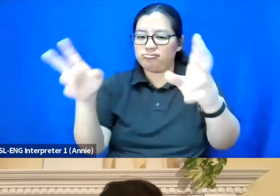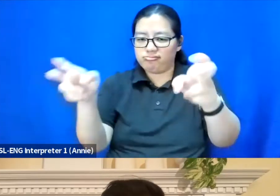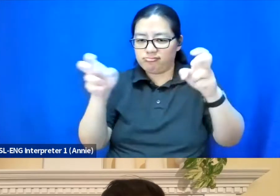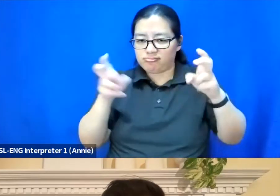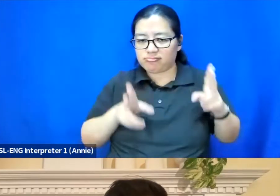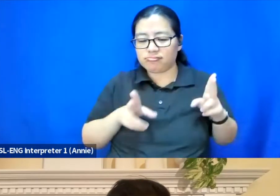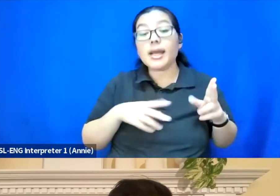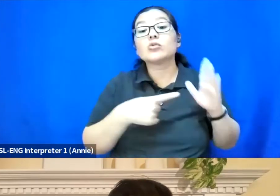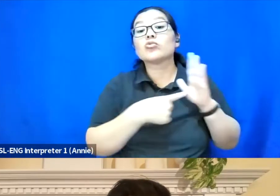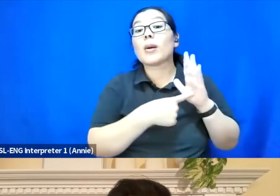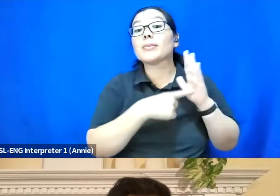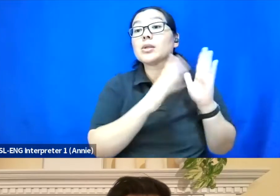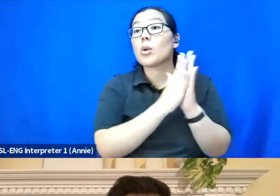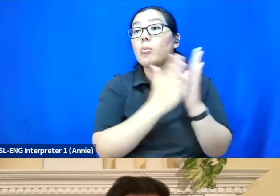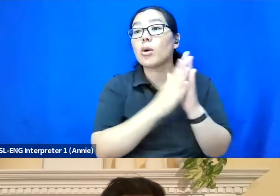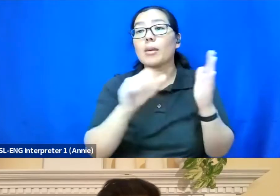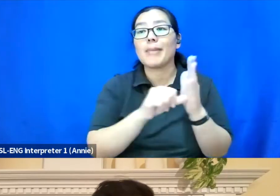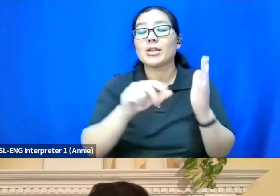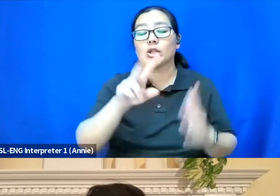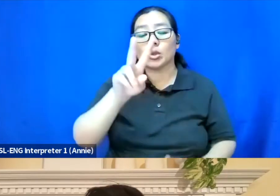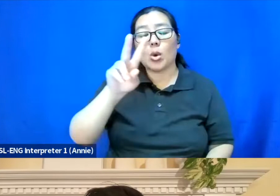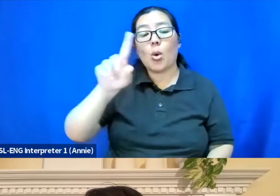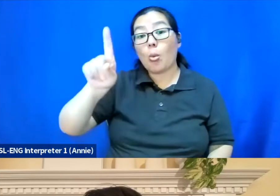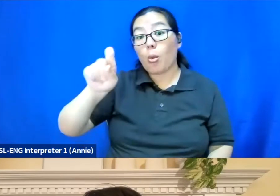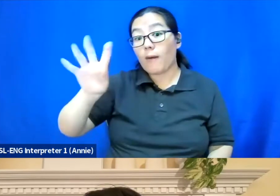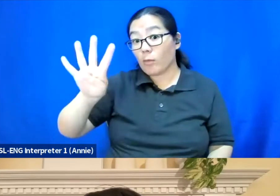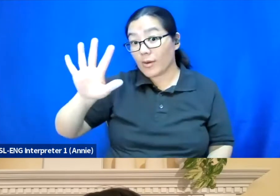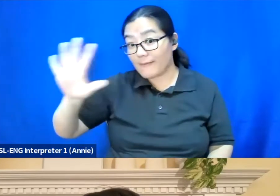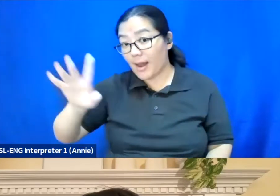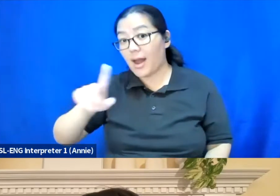Yeah. And I think, again, this is where, you know, some of my friends